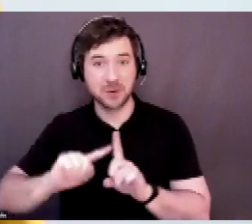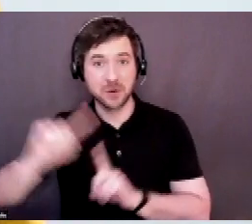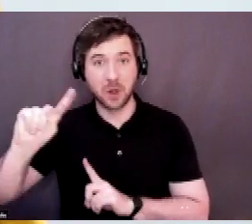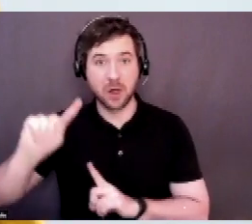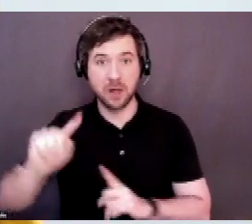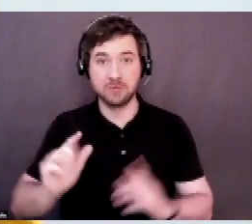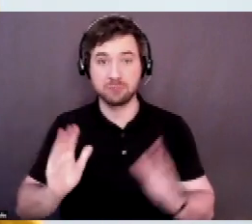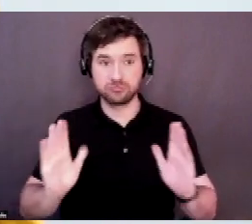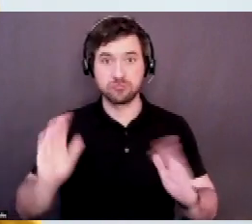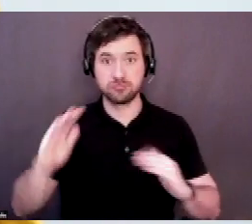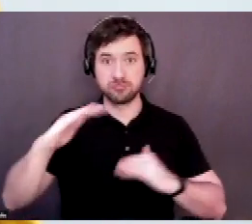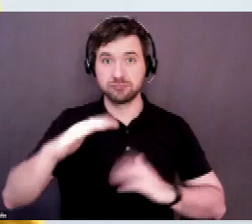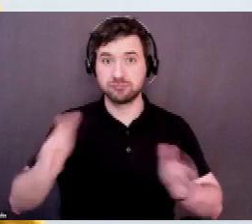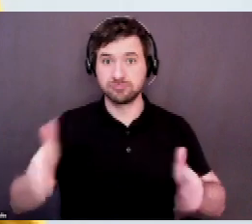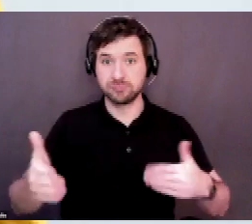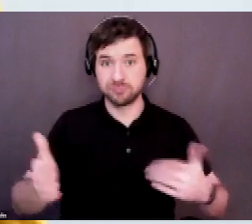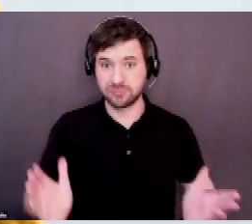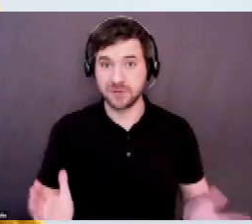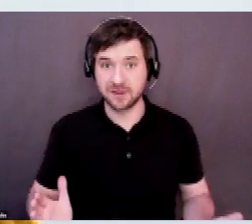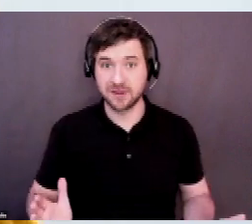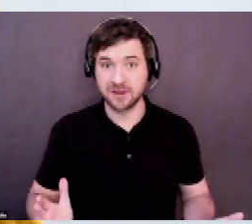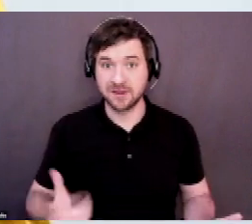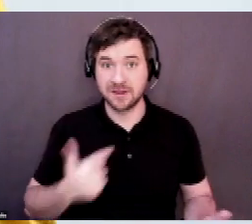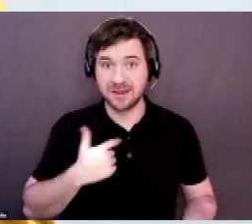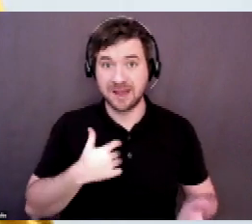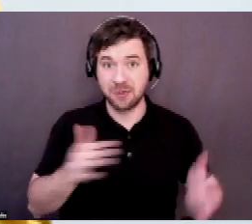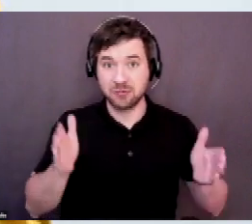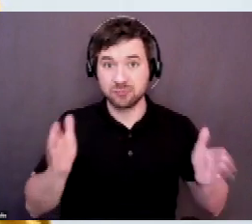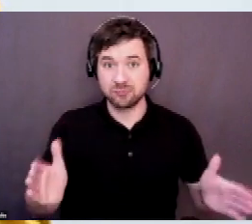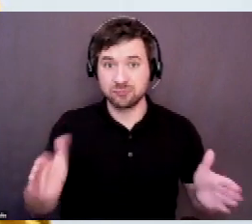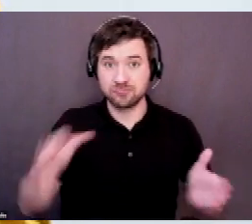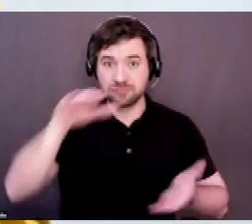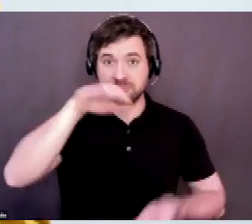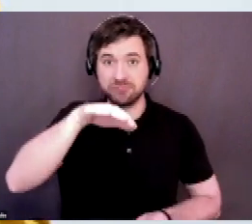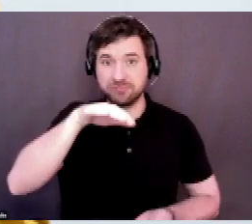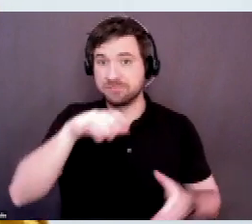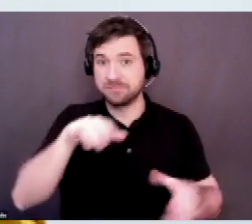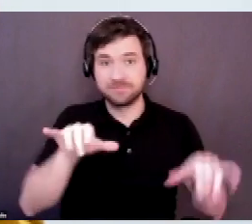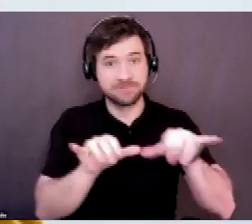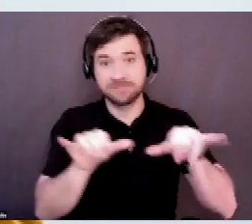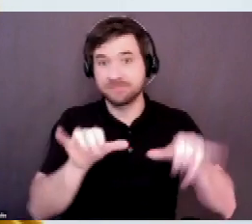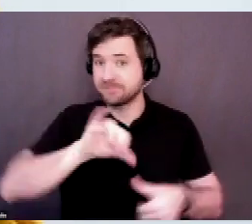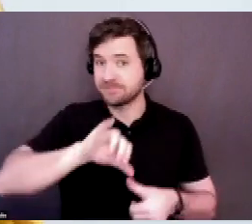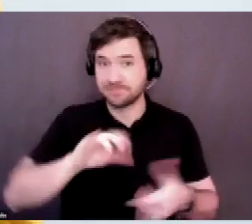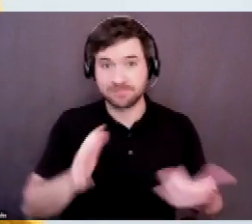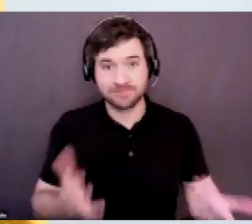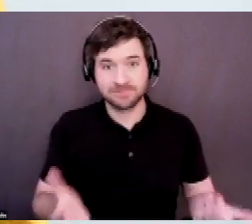So I was pretty much as wide as I was tall. I delivered in 39 weeks.